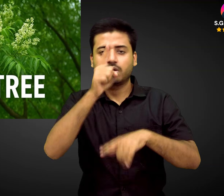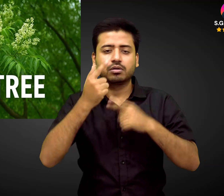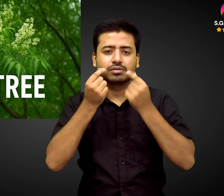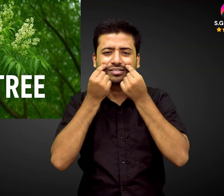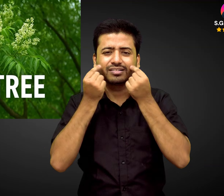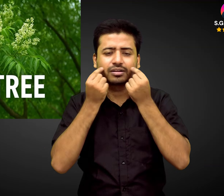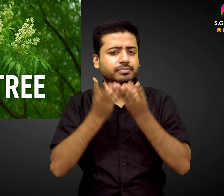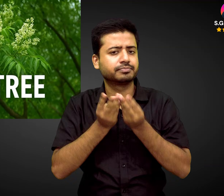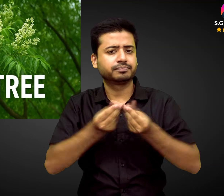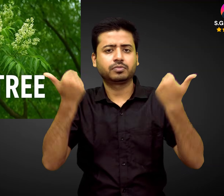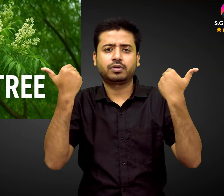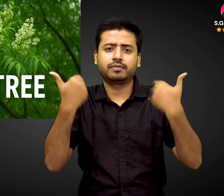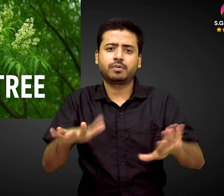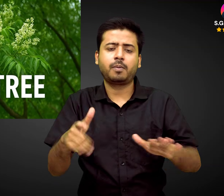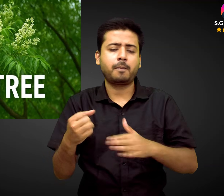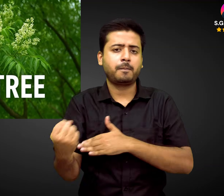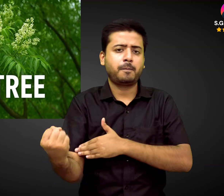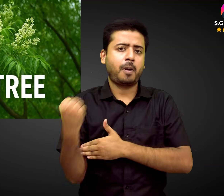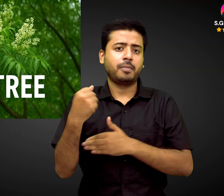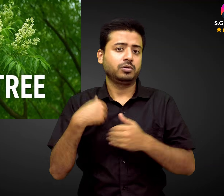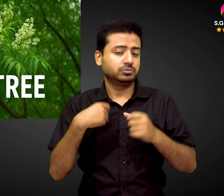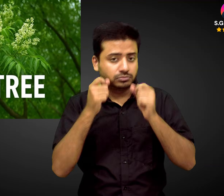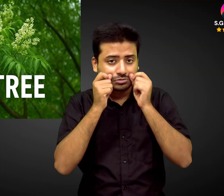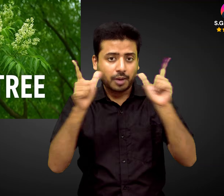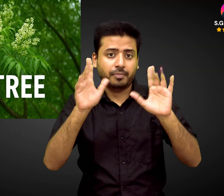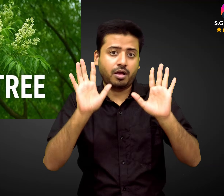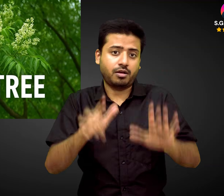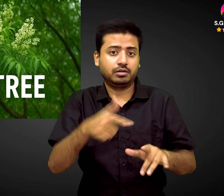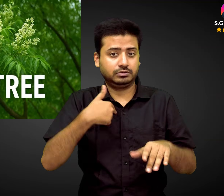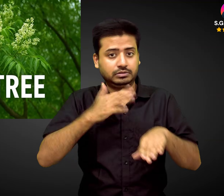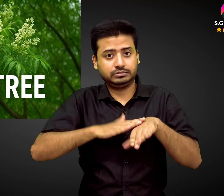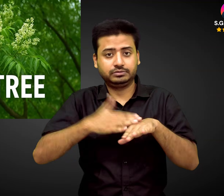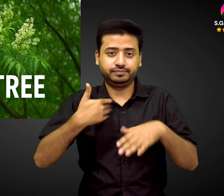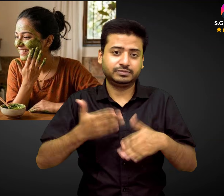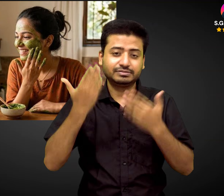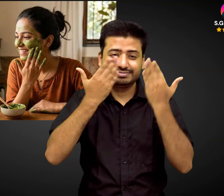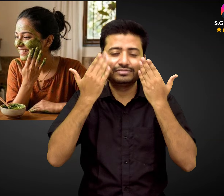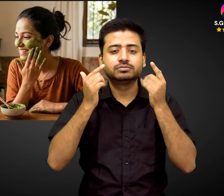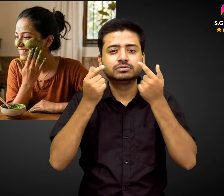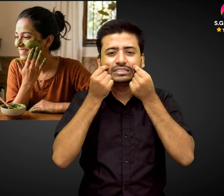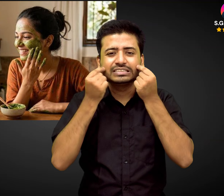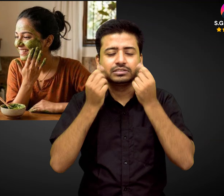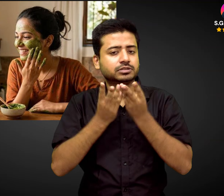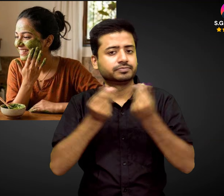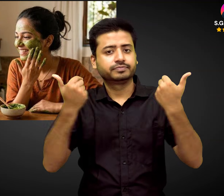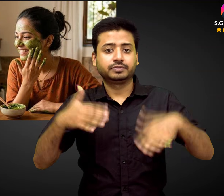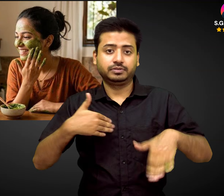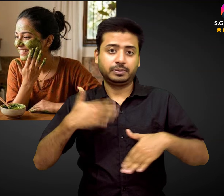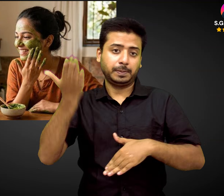function in this face pack is acting as a natural antibacterial and antifungal agent. Neem contains